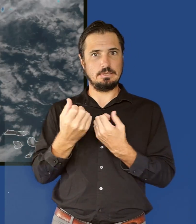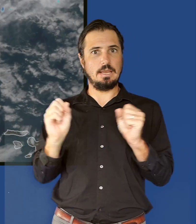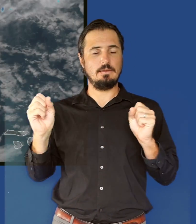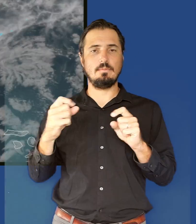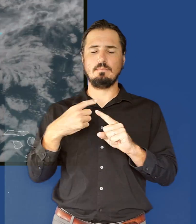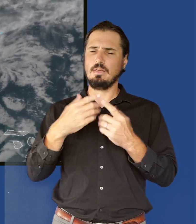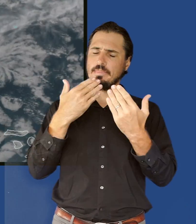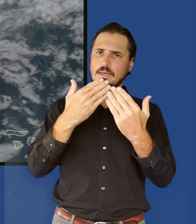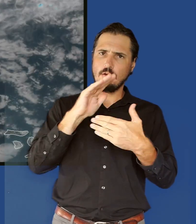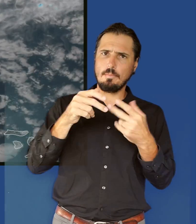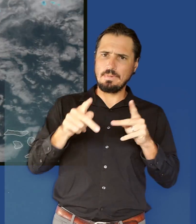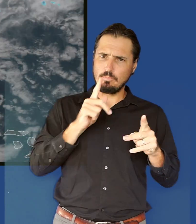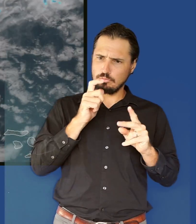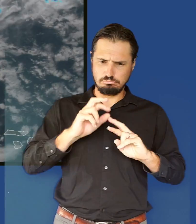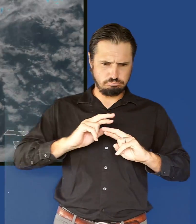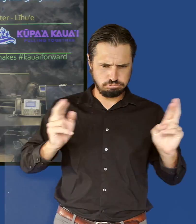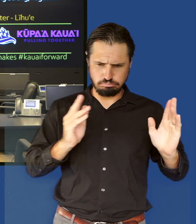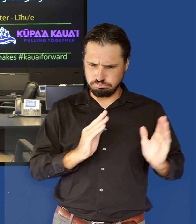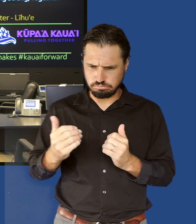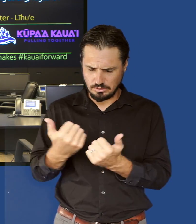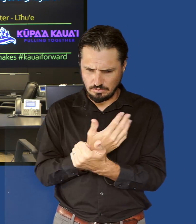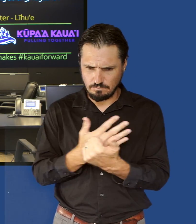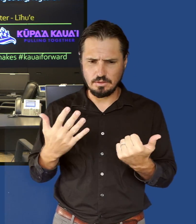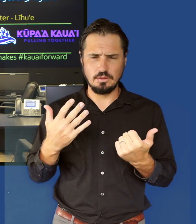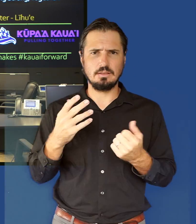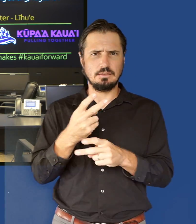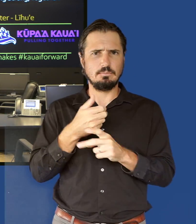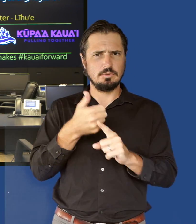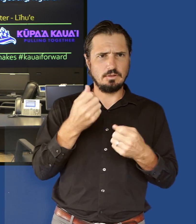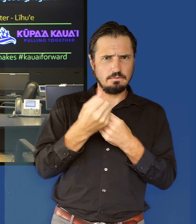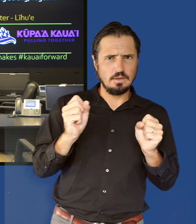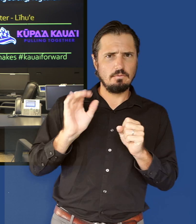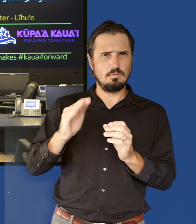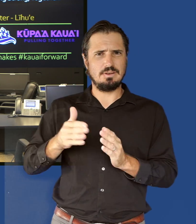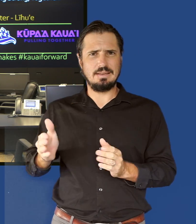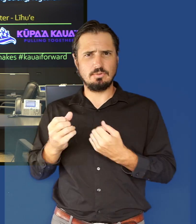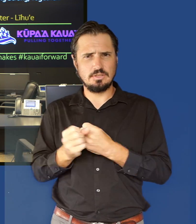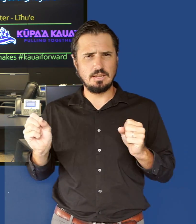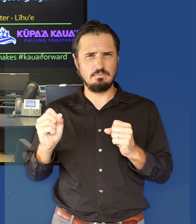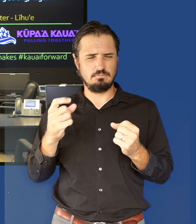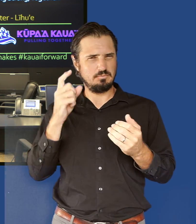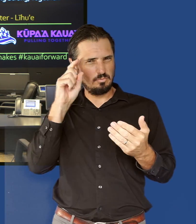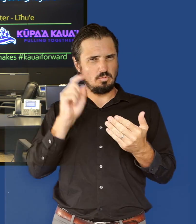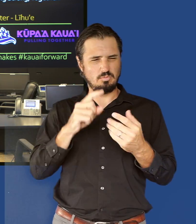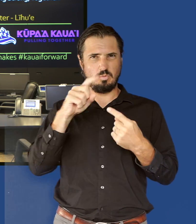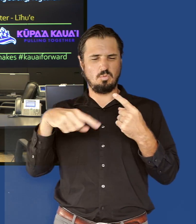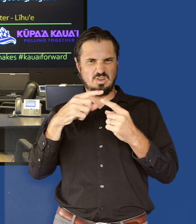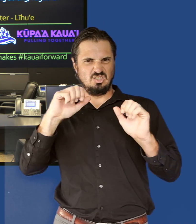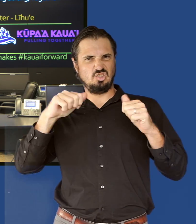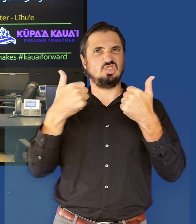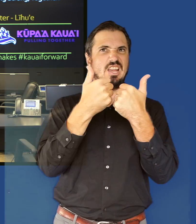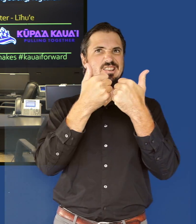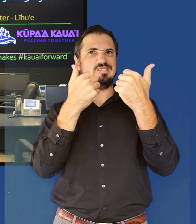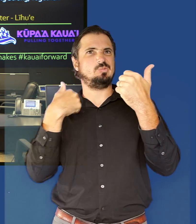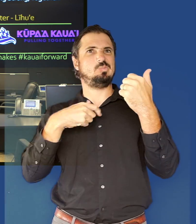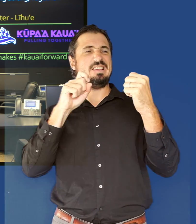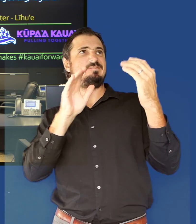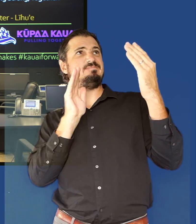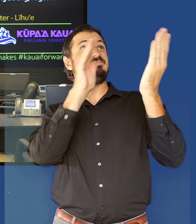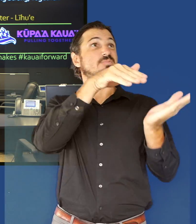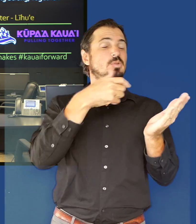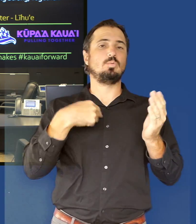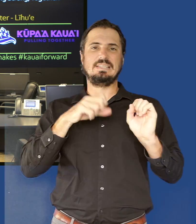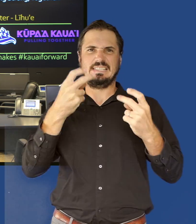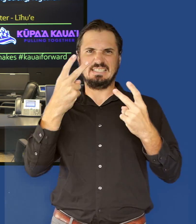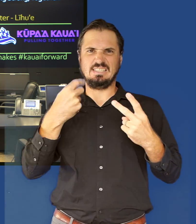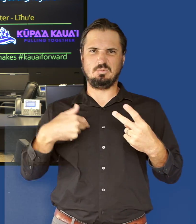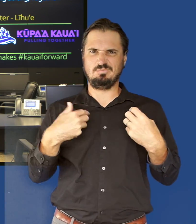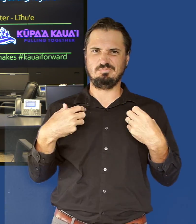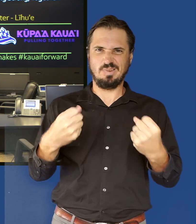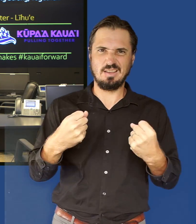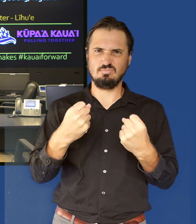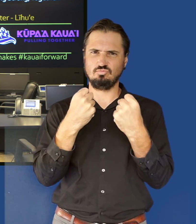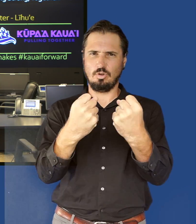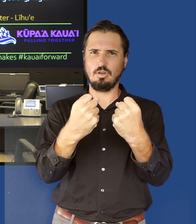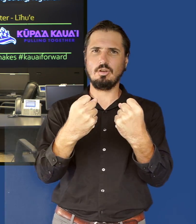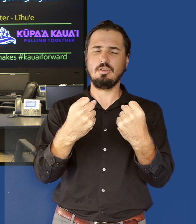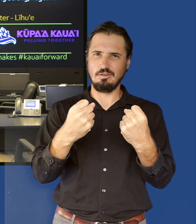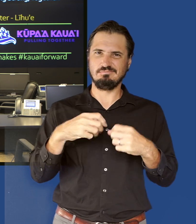the time to prepare yourselves, your families and your neighbors. We see the true colors of our community during our darkest hours. To witness everyone come together to support one another